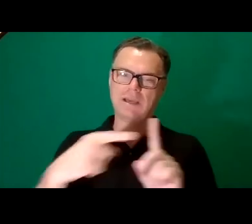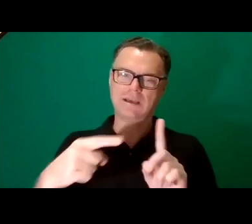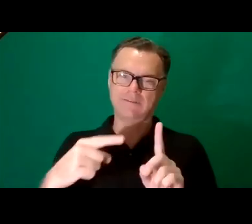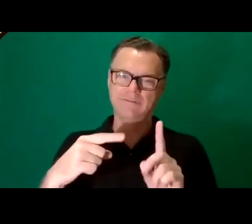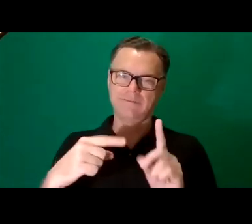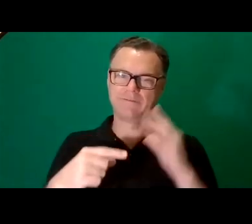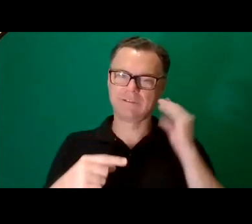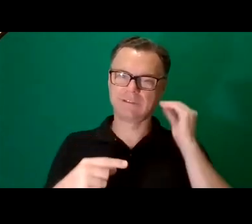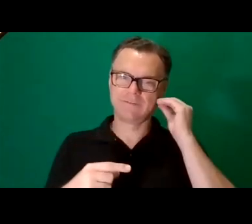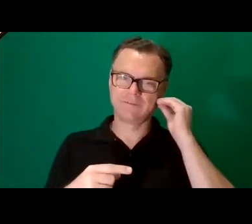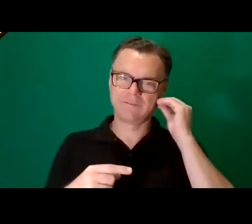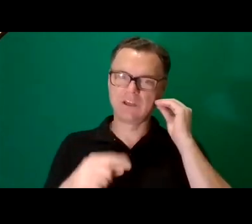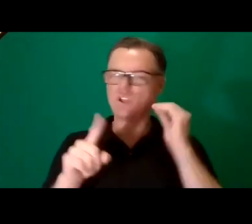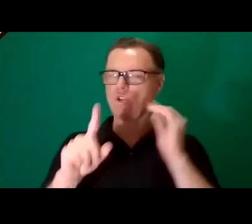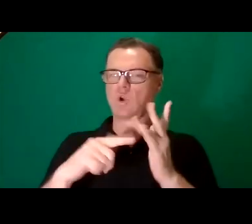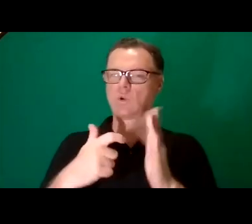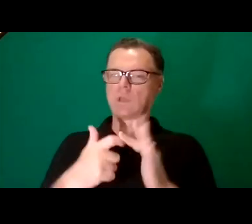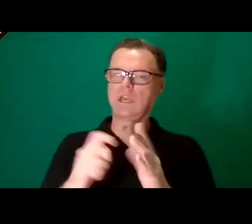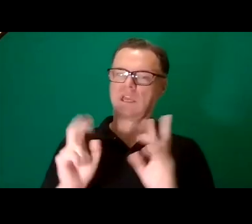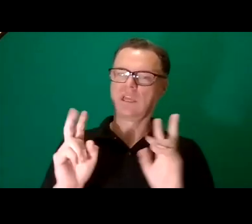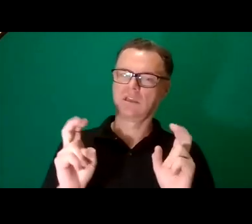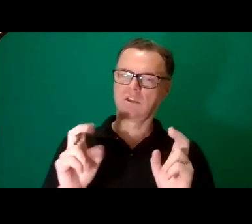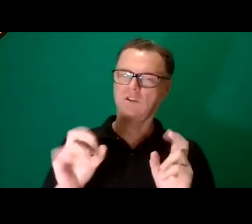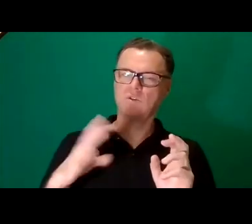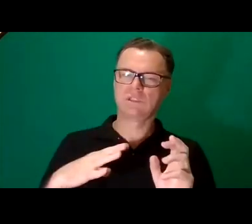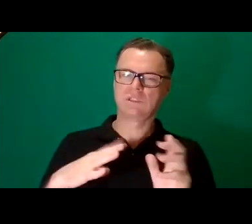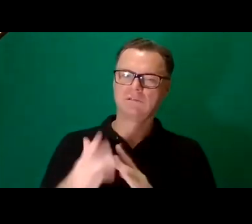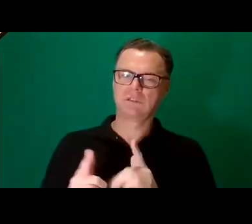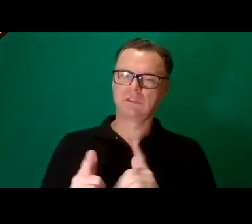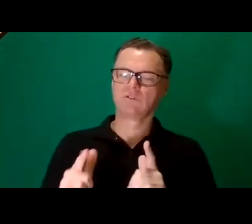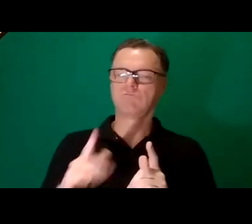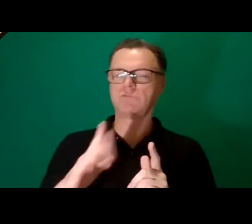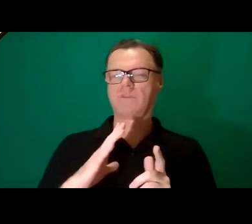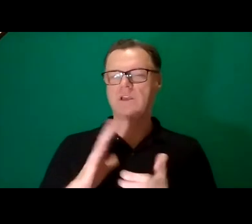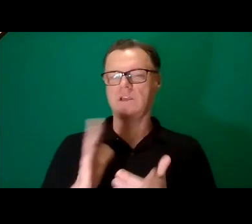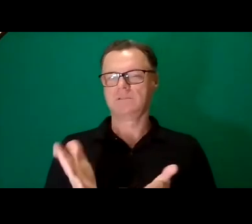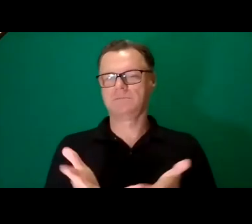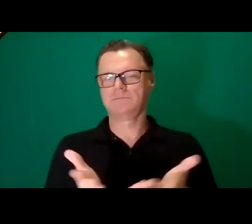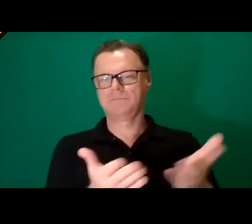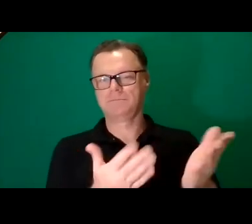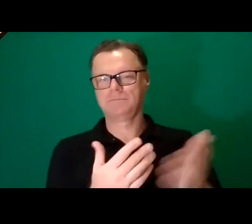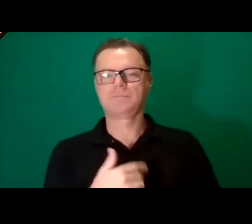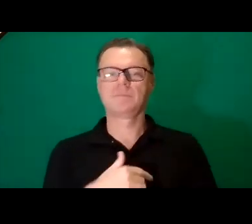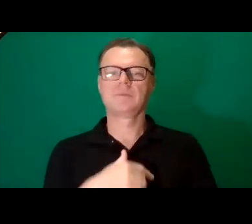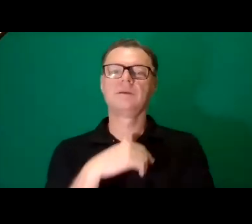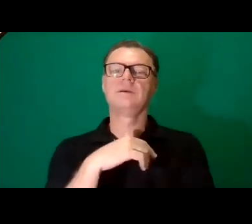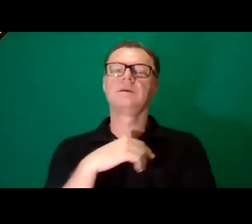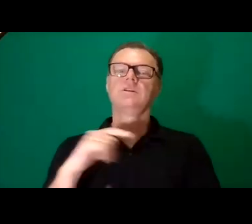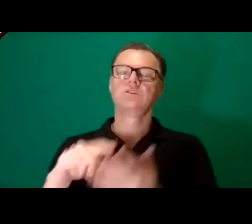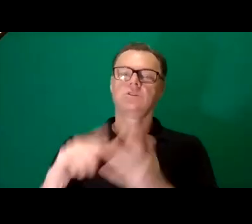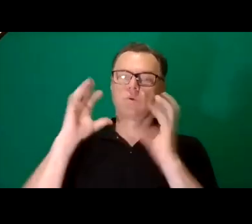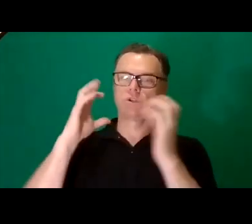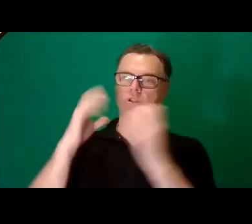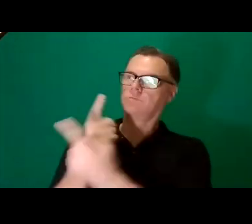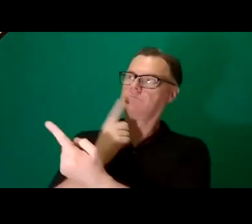I was okay and I would be fine. So I had this real idea of that as soon as I learned to